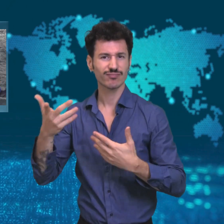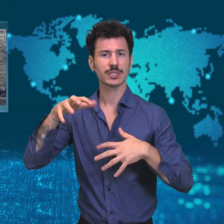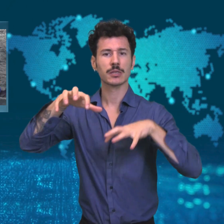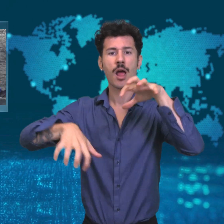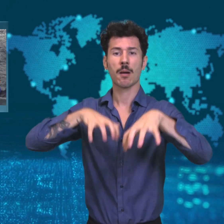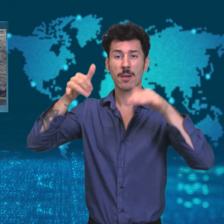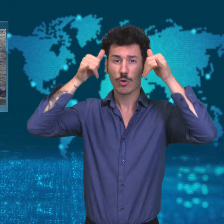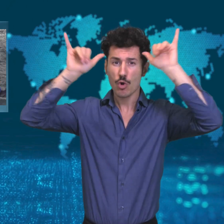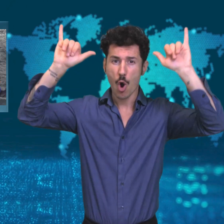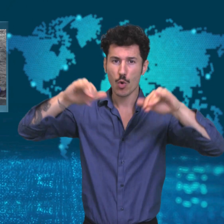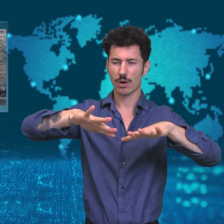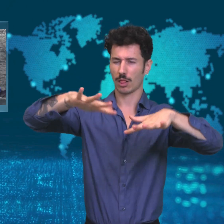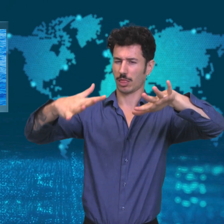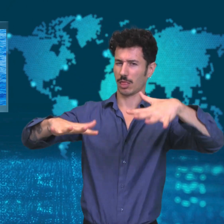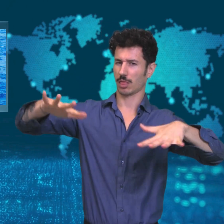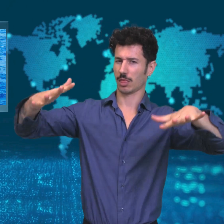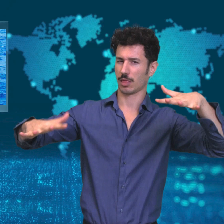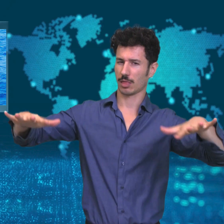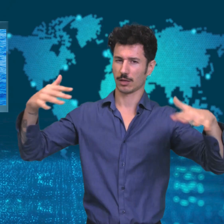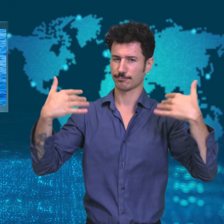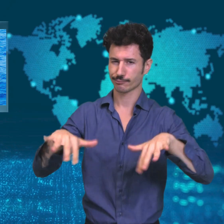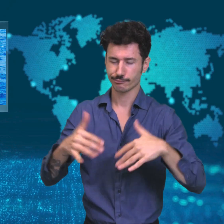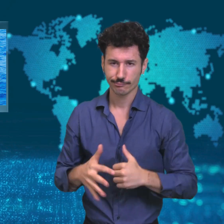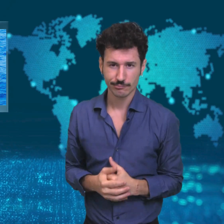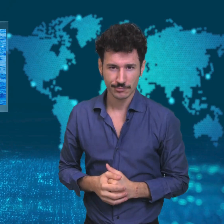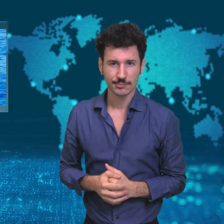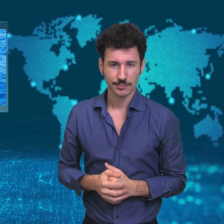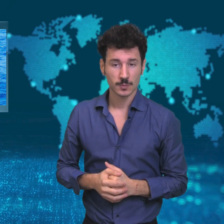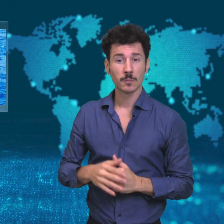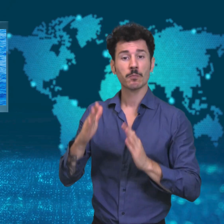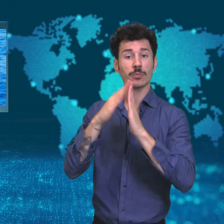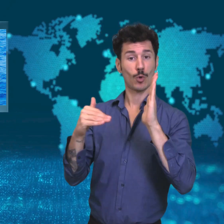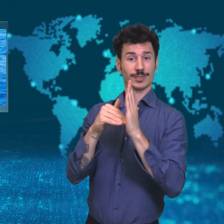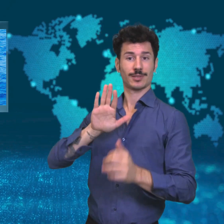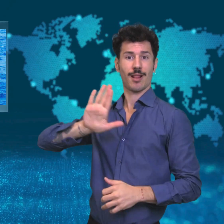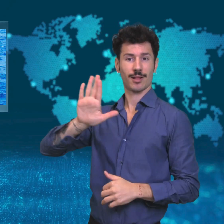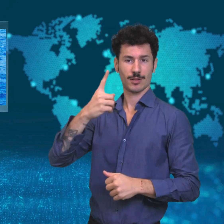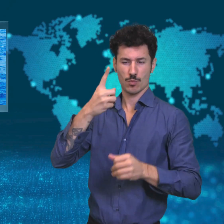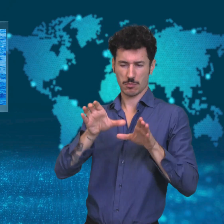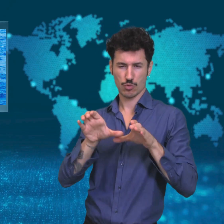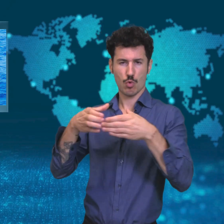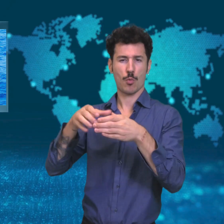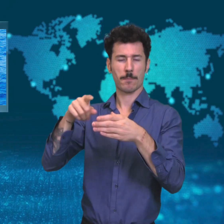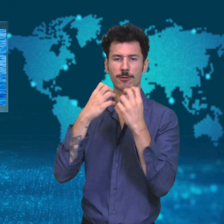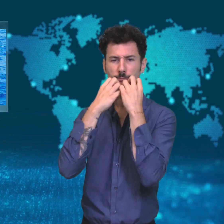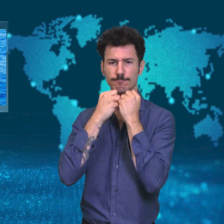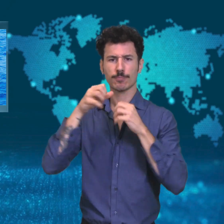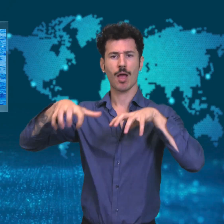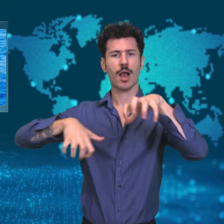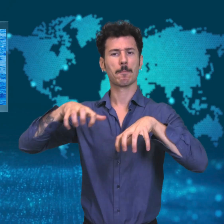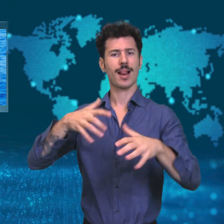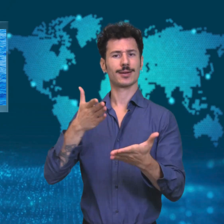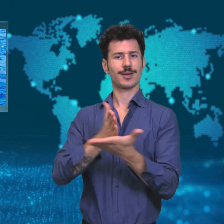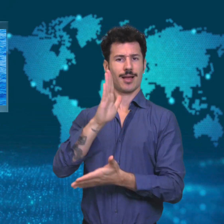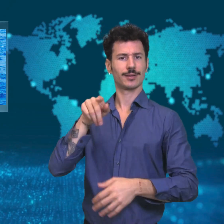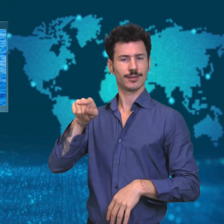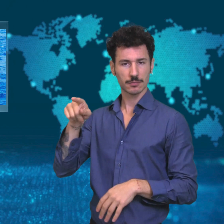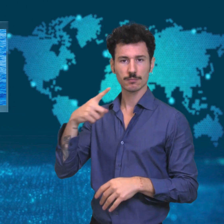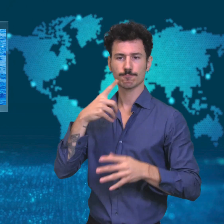while searching for survivors. There were also many floating animal bodies.